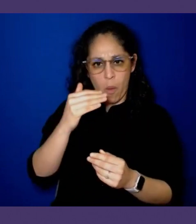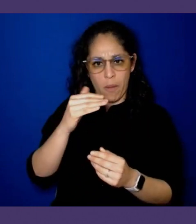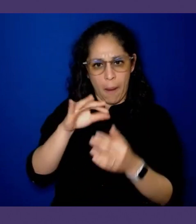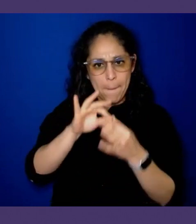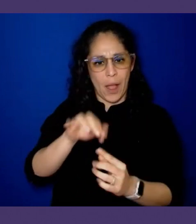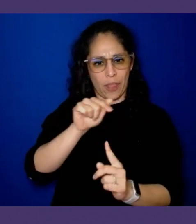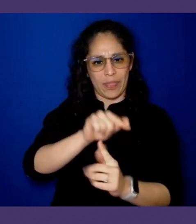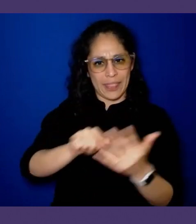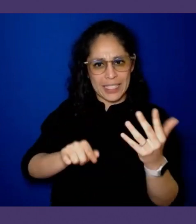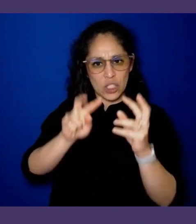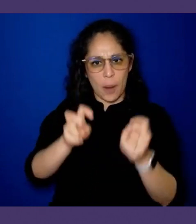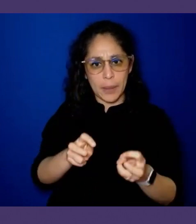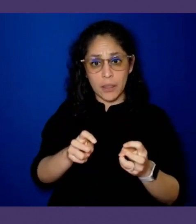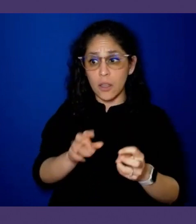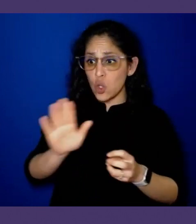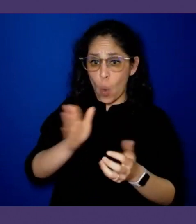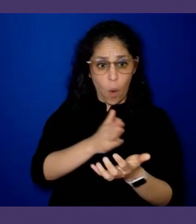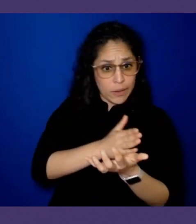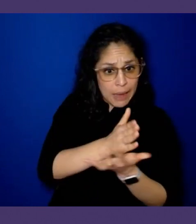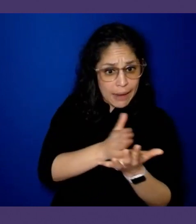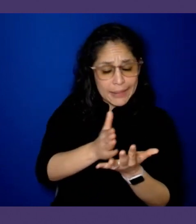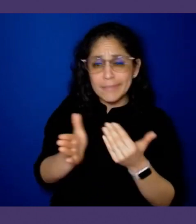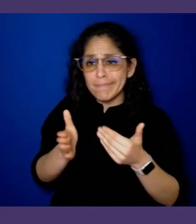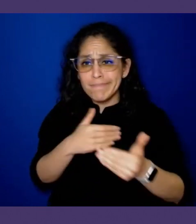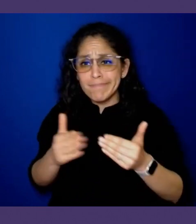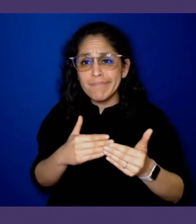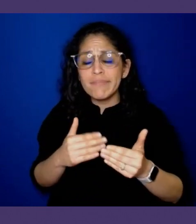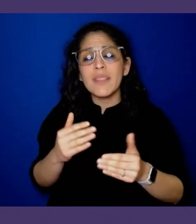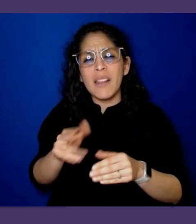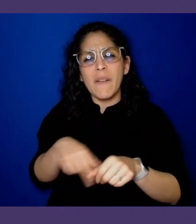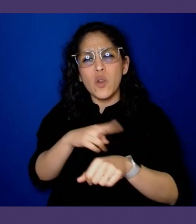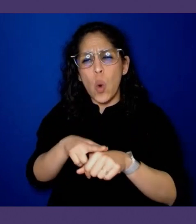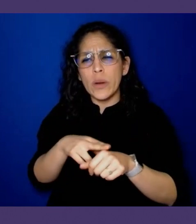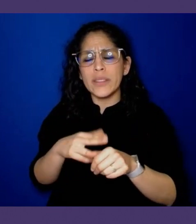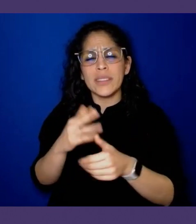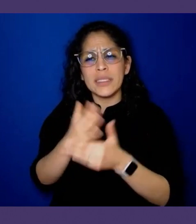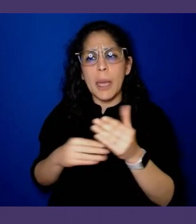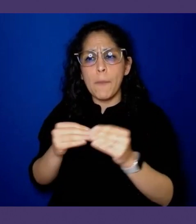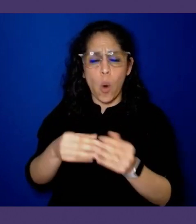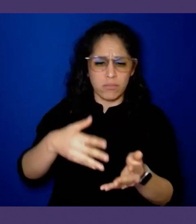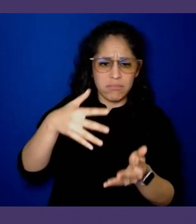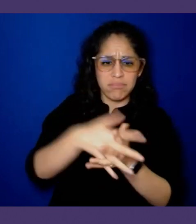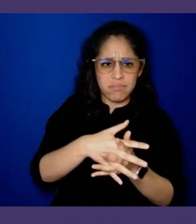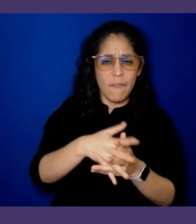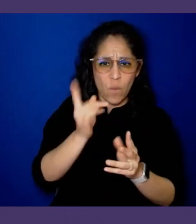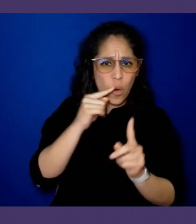Of course some disciplines lend themselves to it, maybe more than others, but certainly we've seen